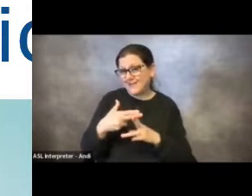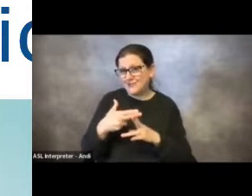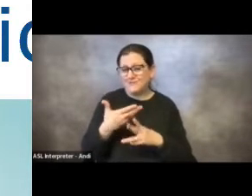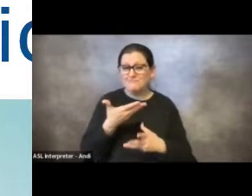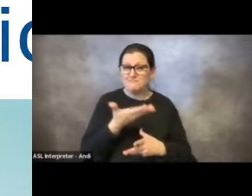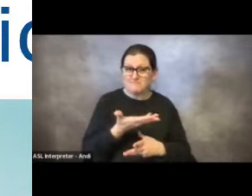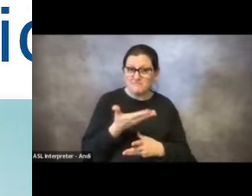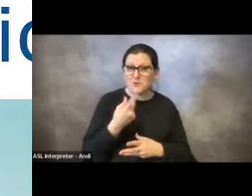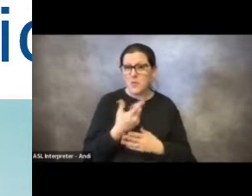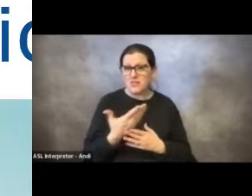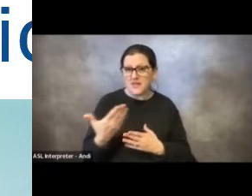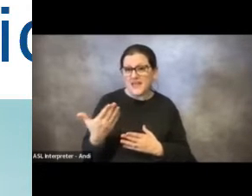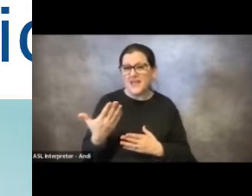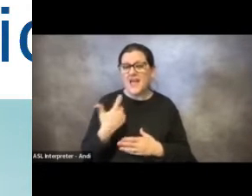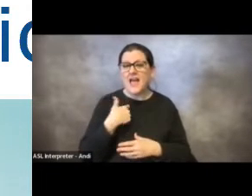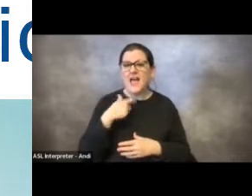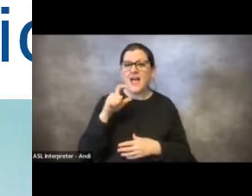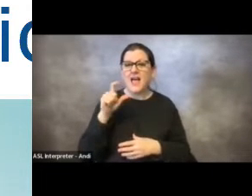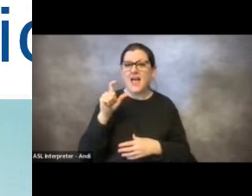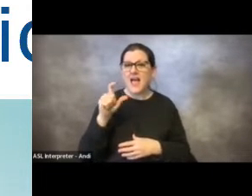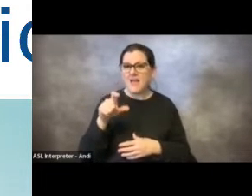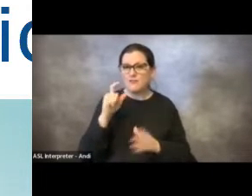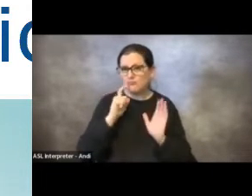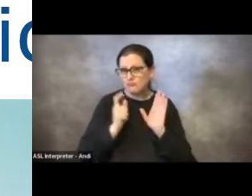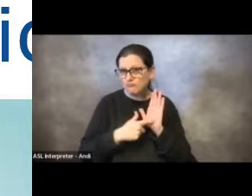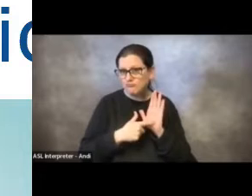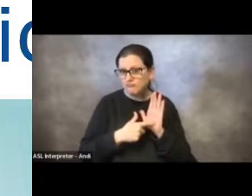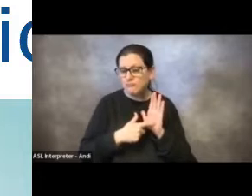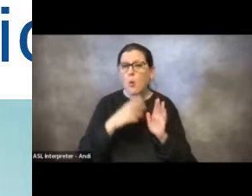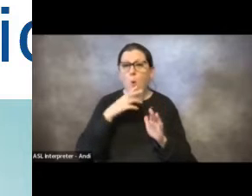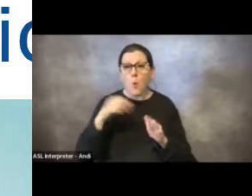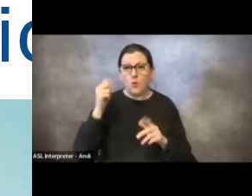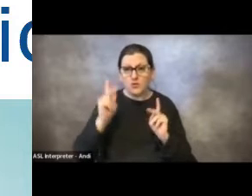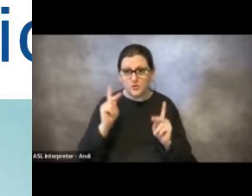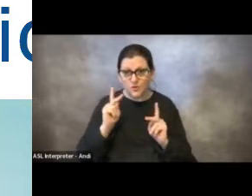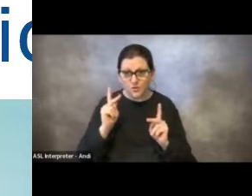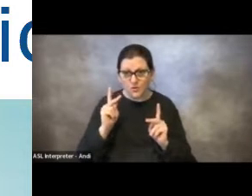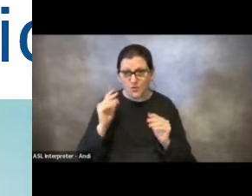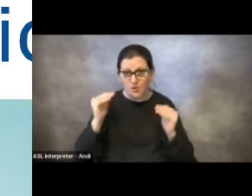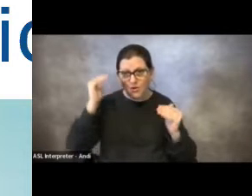that I have to acknowledge is that older adults is a, you